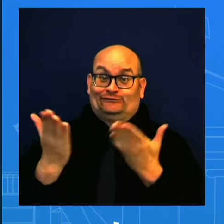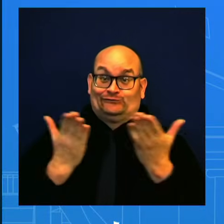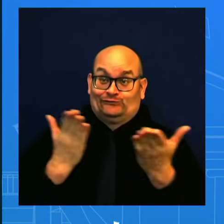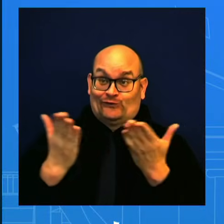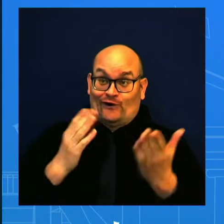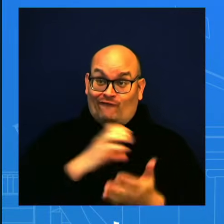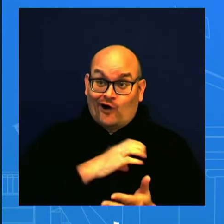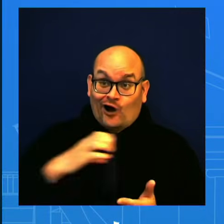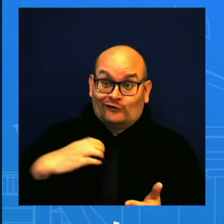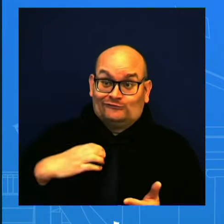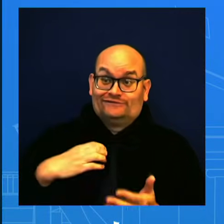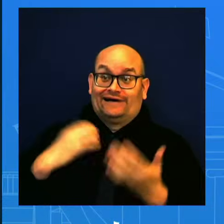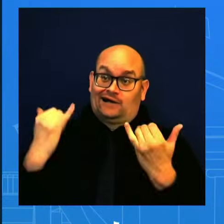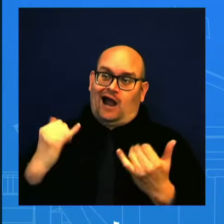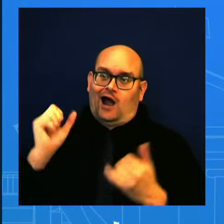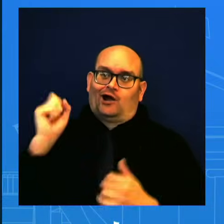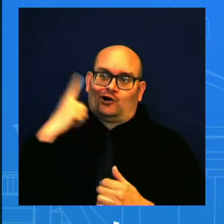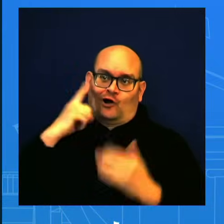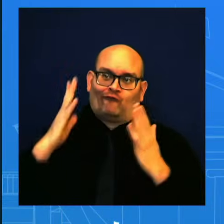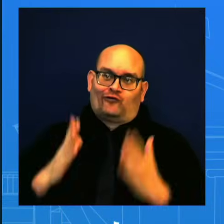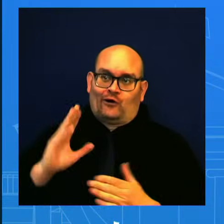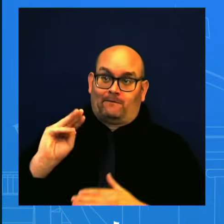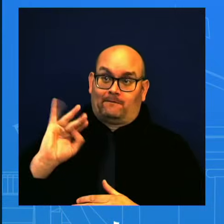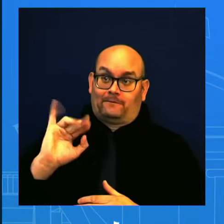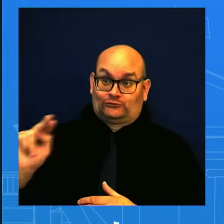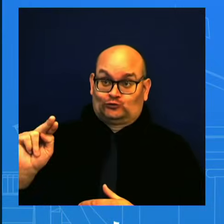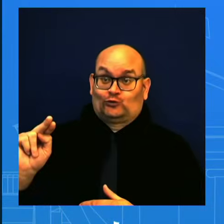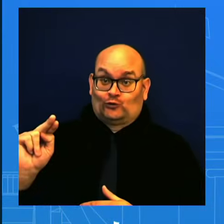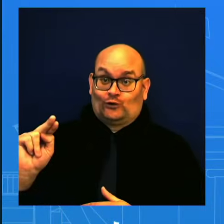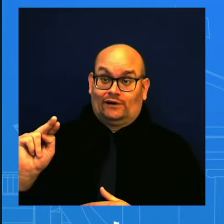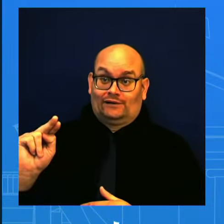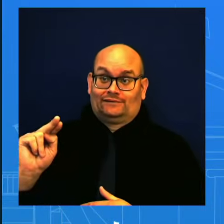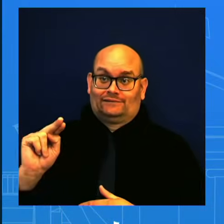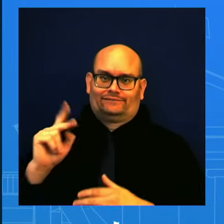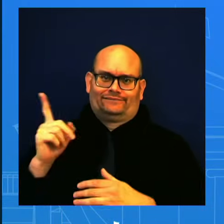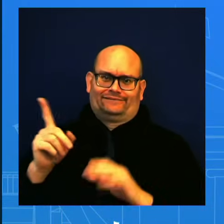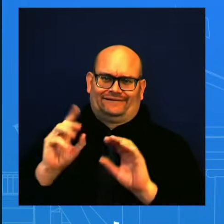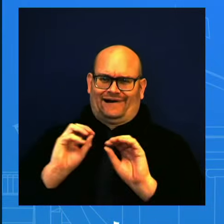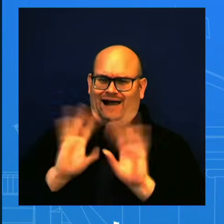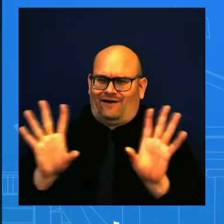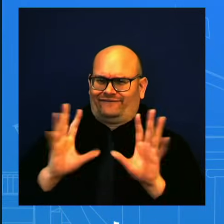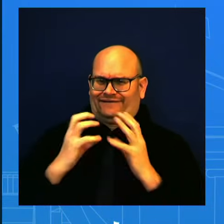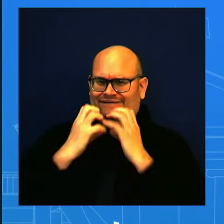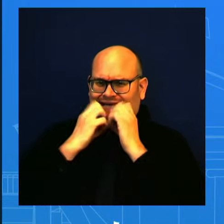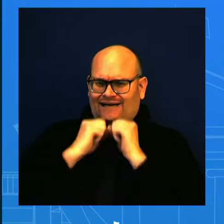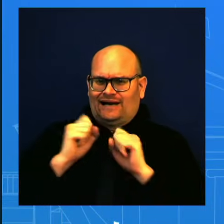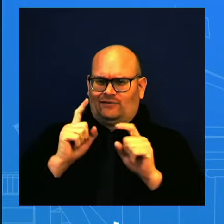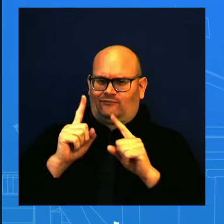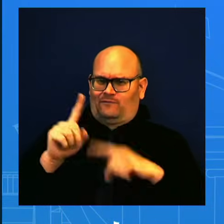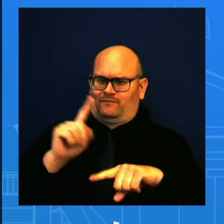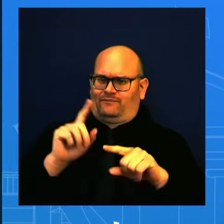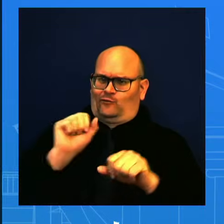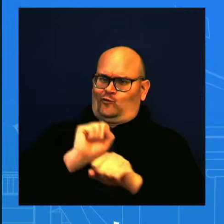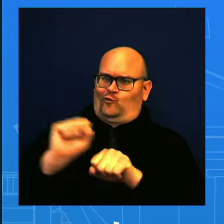to try to de-escalate tensions here. And that's what the president has been doing. He's been very focused on that, talking to our partners